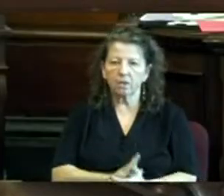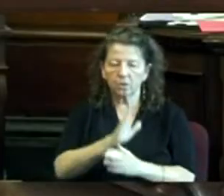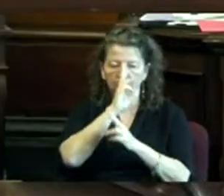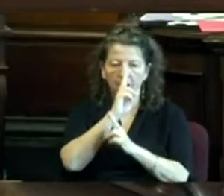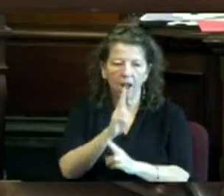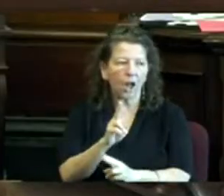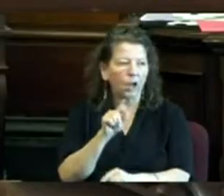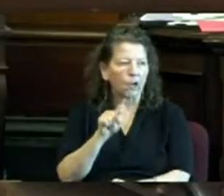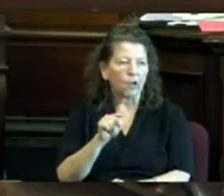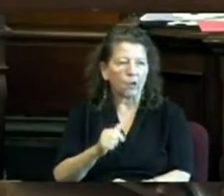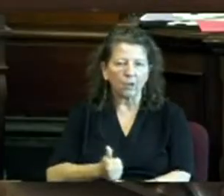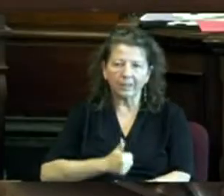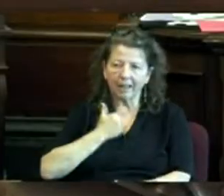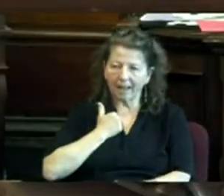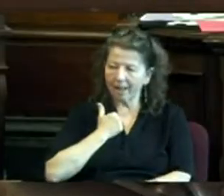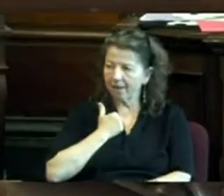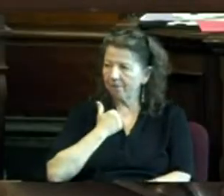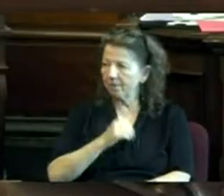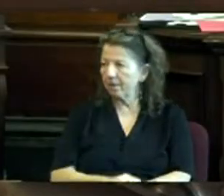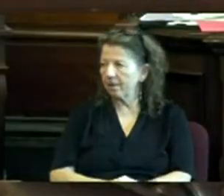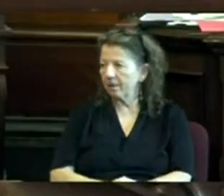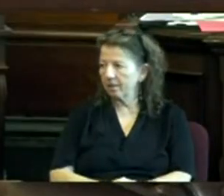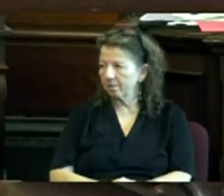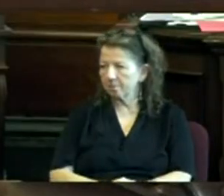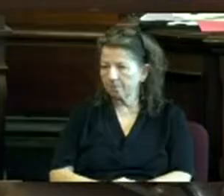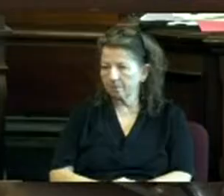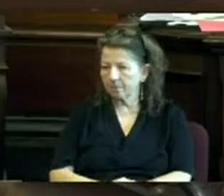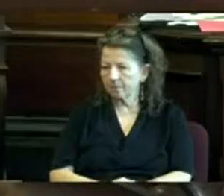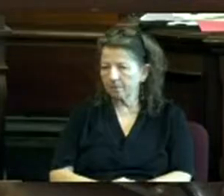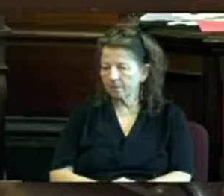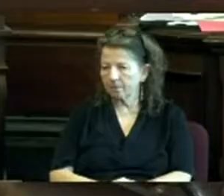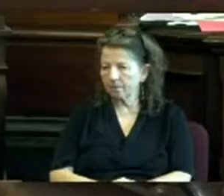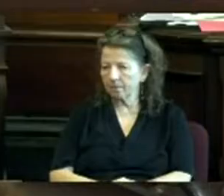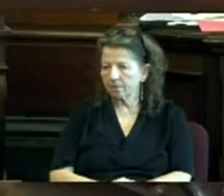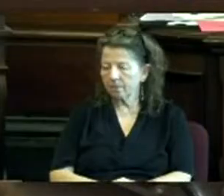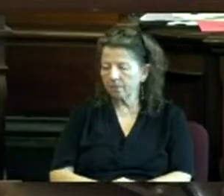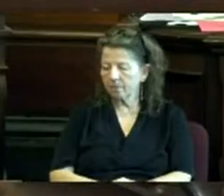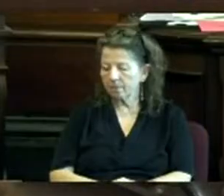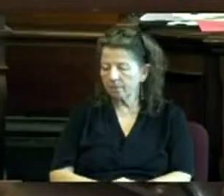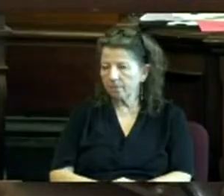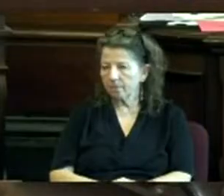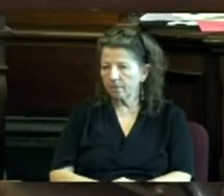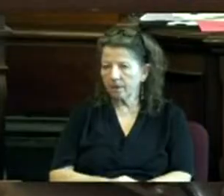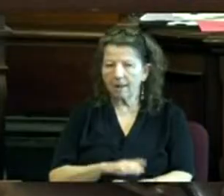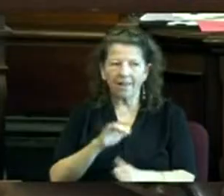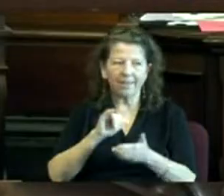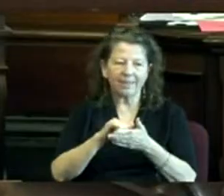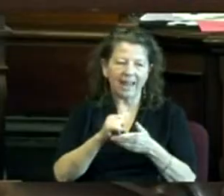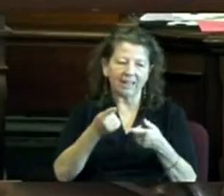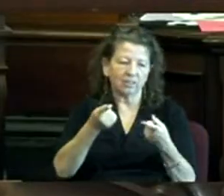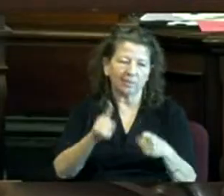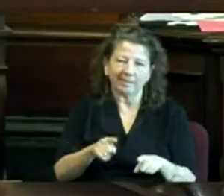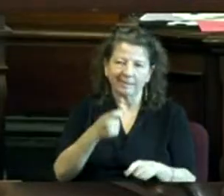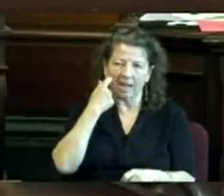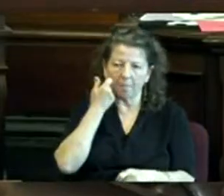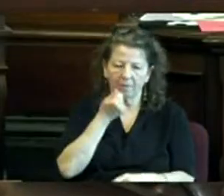opportunity to just have a moment of silence to honor her life. And I understand that